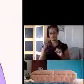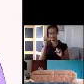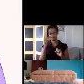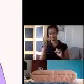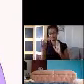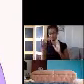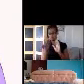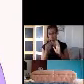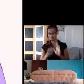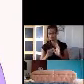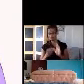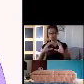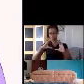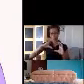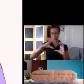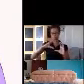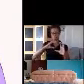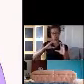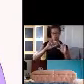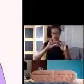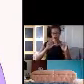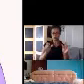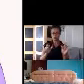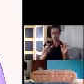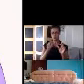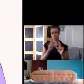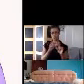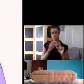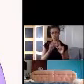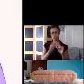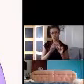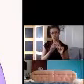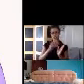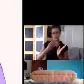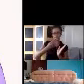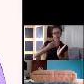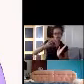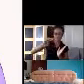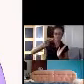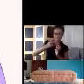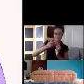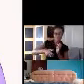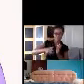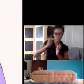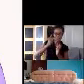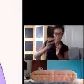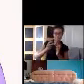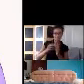bit hard to read sometimes, but from out, from the outside in it's external communications